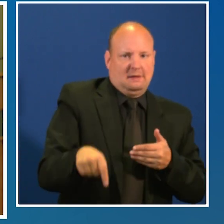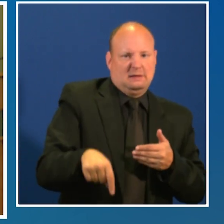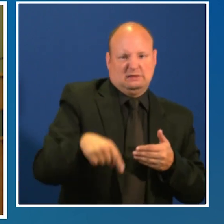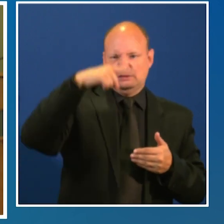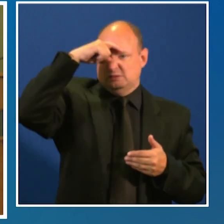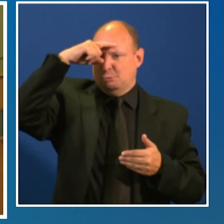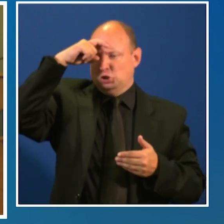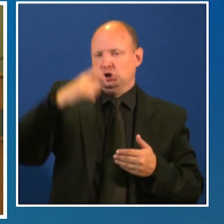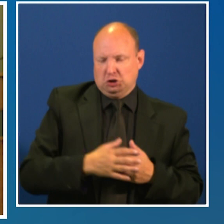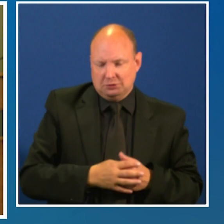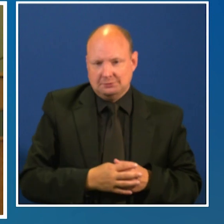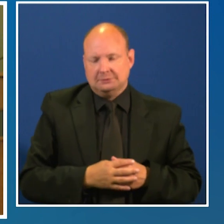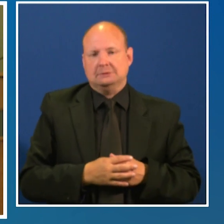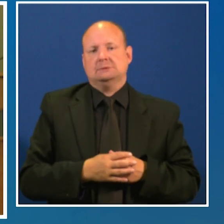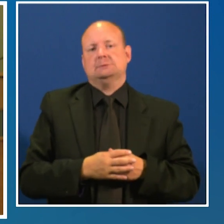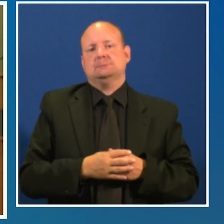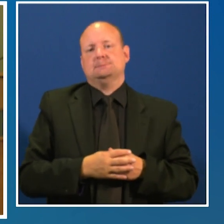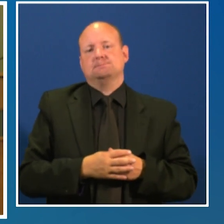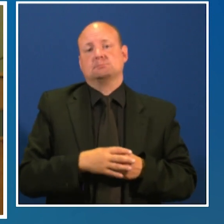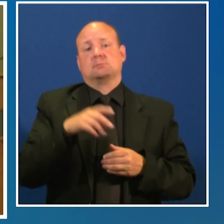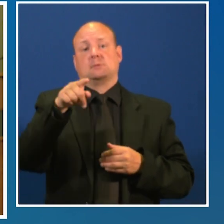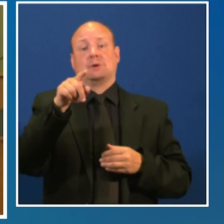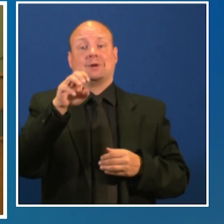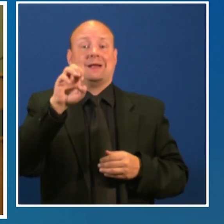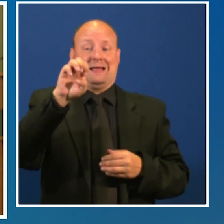water feature has opened last month and Vancouver's Columbia